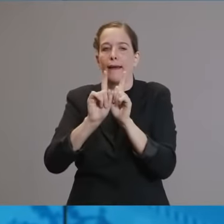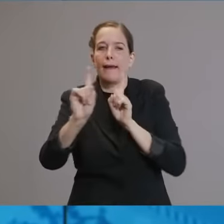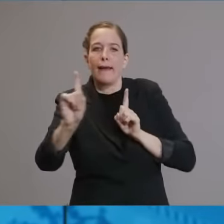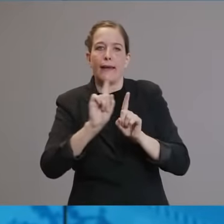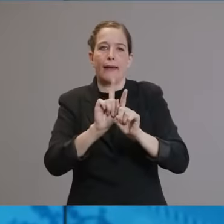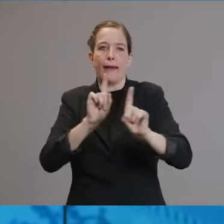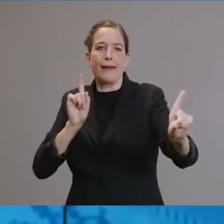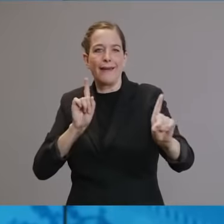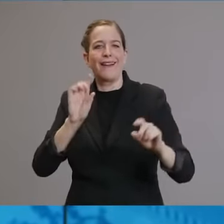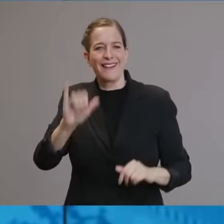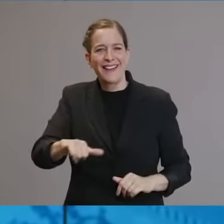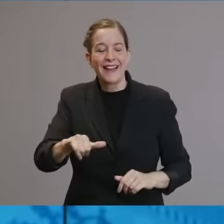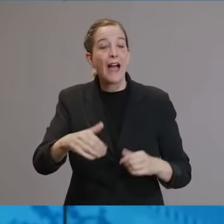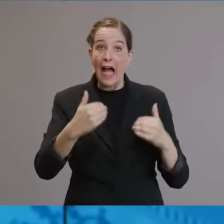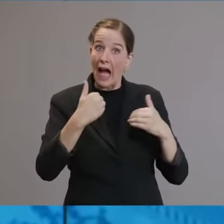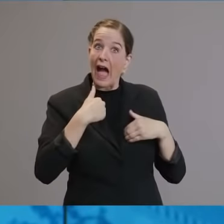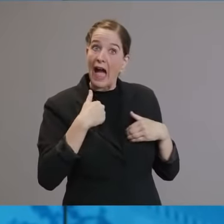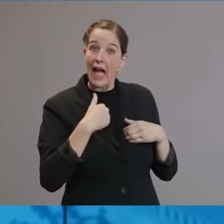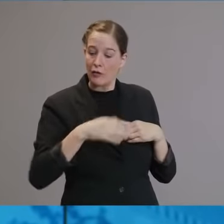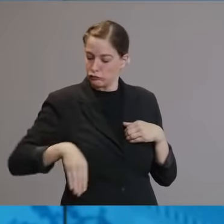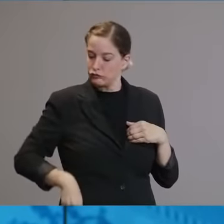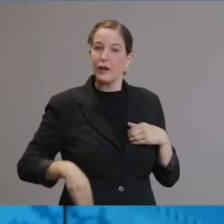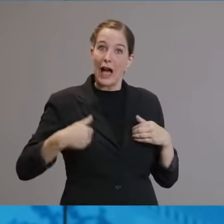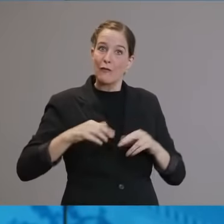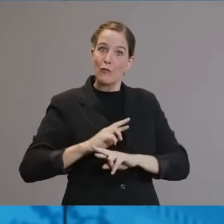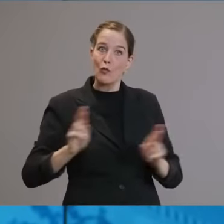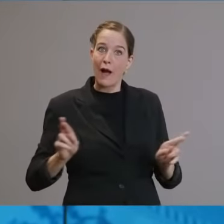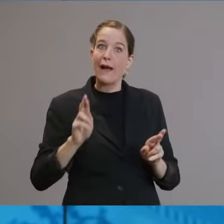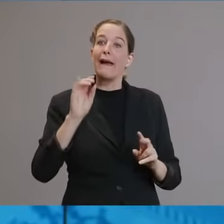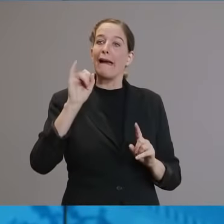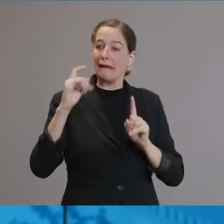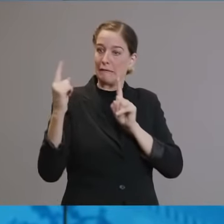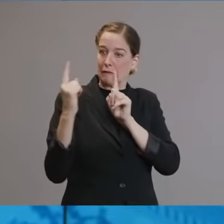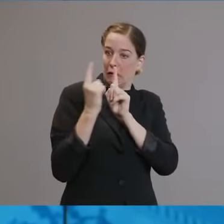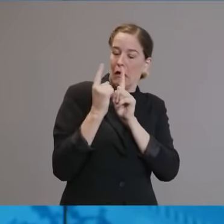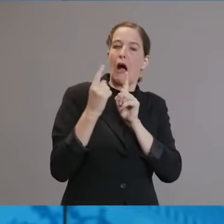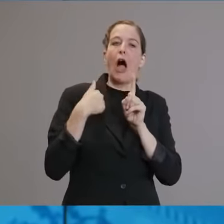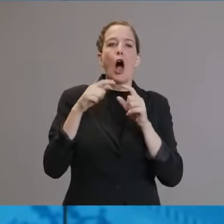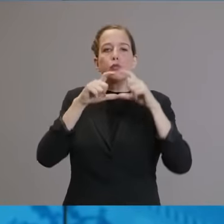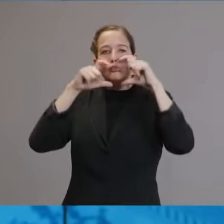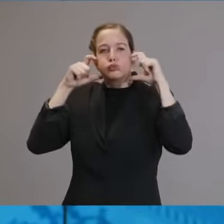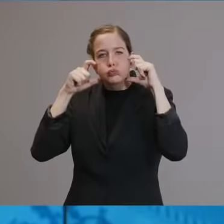AND WHEN I AM NOT PHYSICALLY DISTANCING, I WEAR THEM AND WASH THEM OFF.